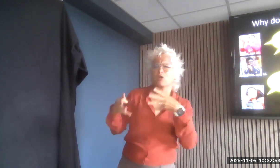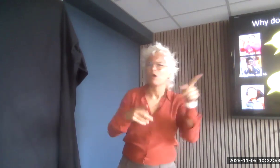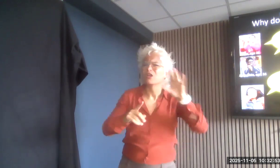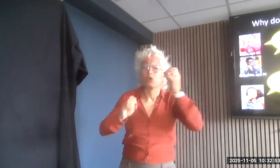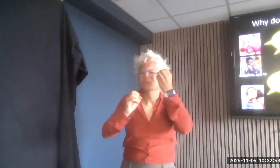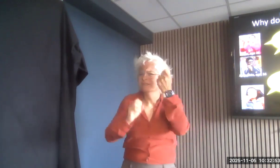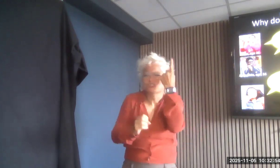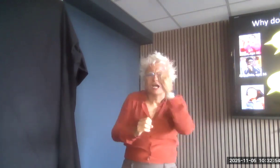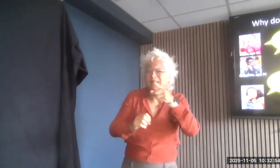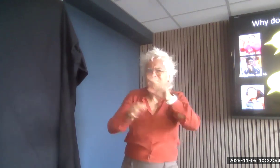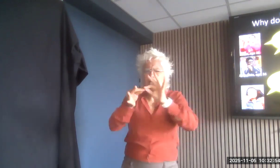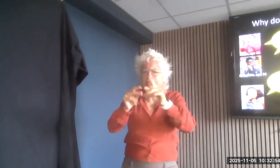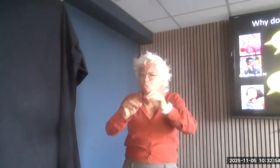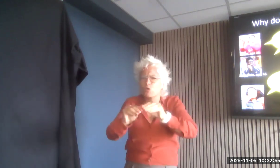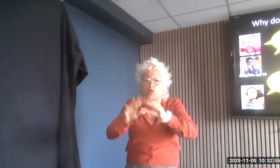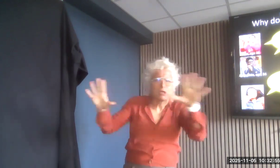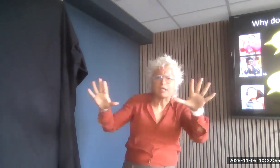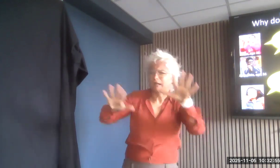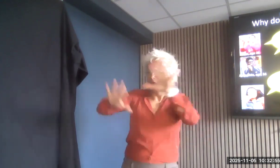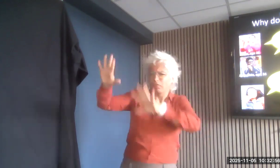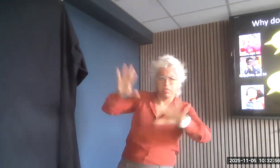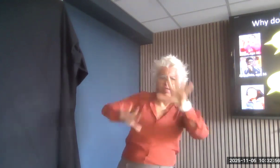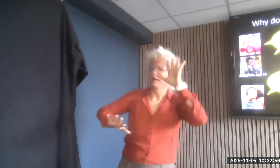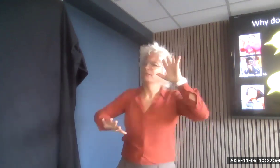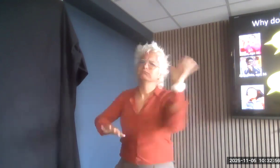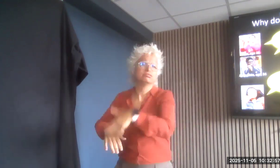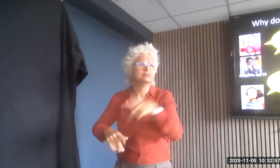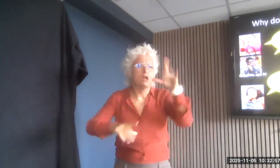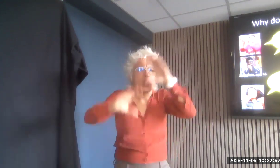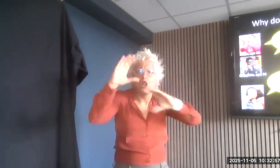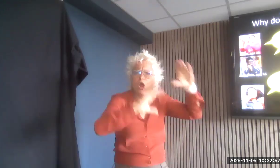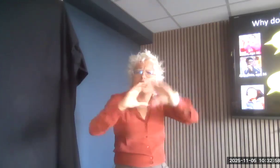things that were happening in current affairs, so world events, what's happening in the news?